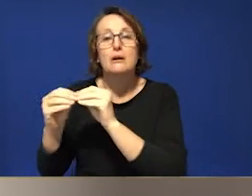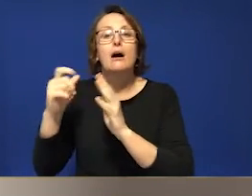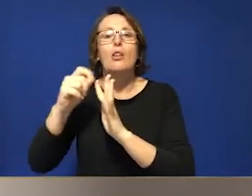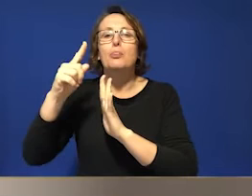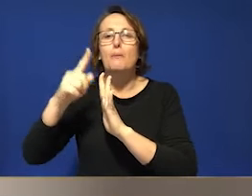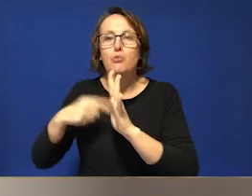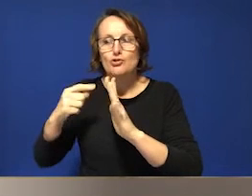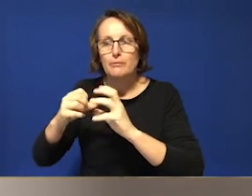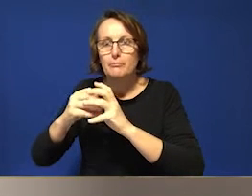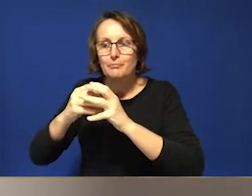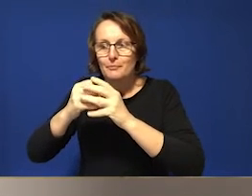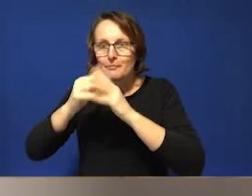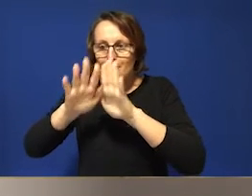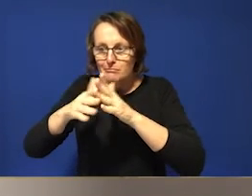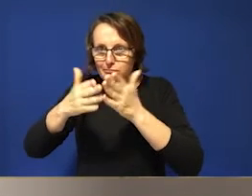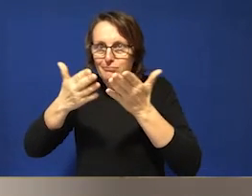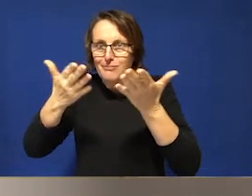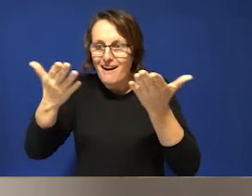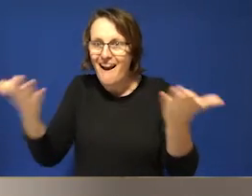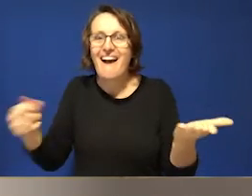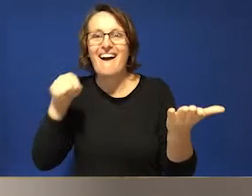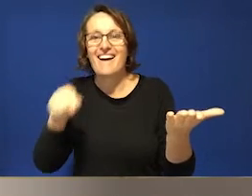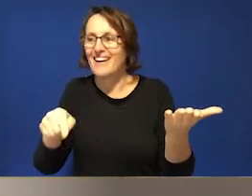you could see the project coming to something really good